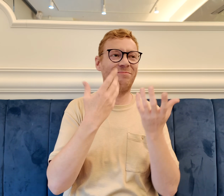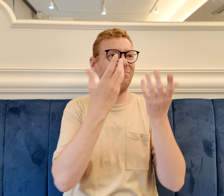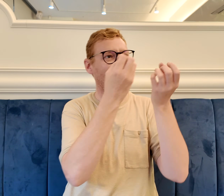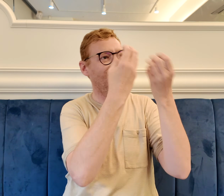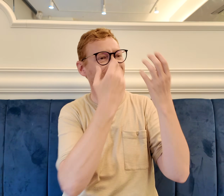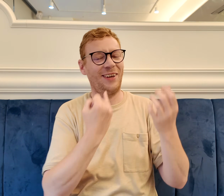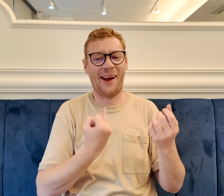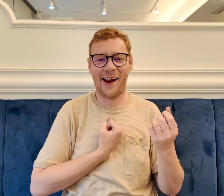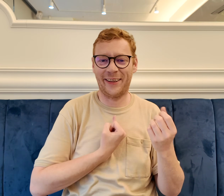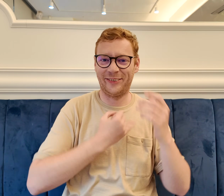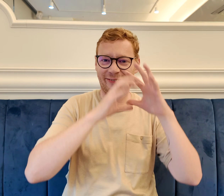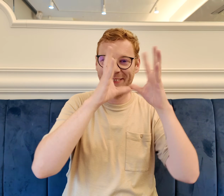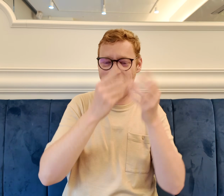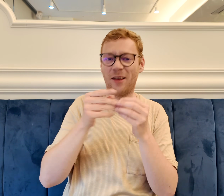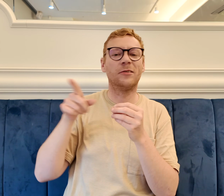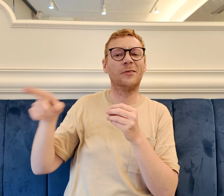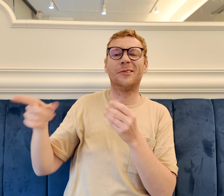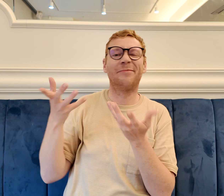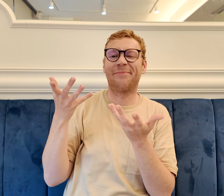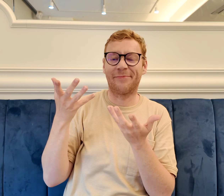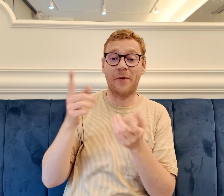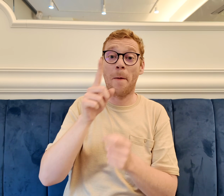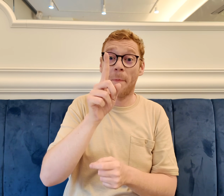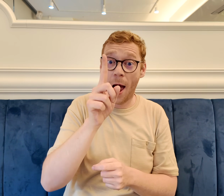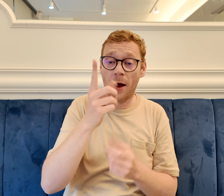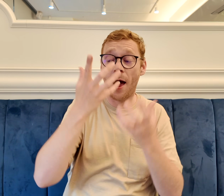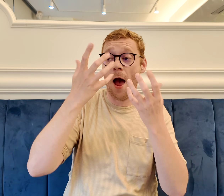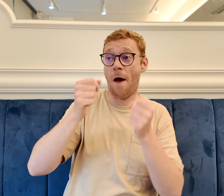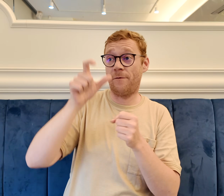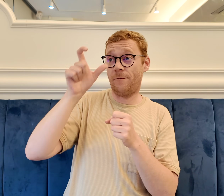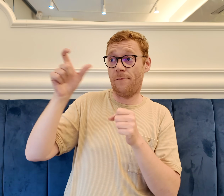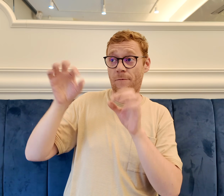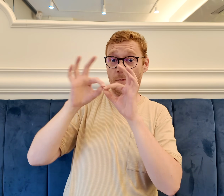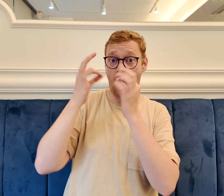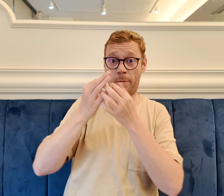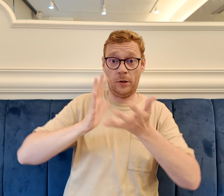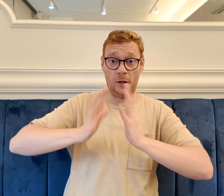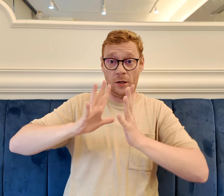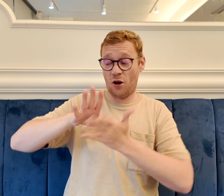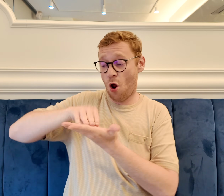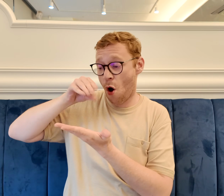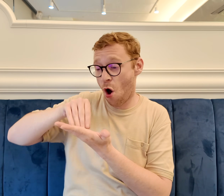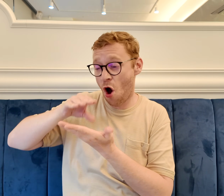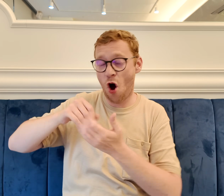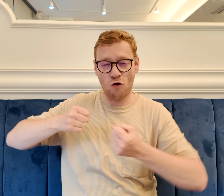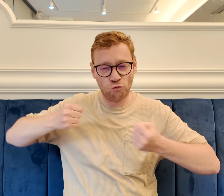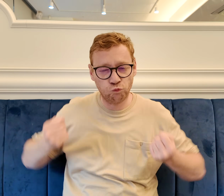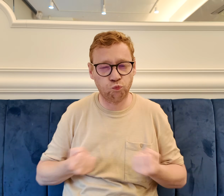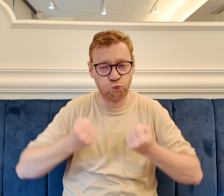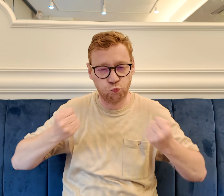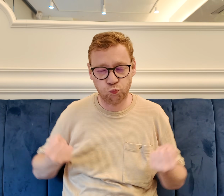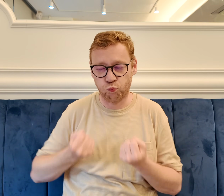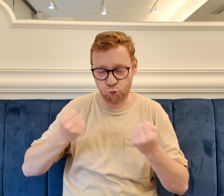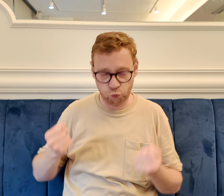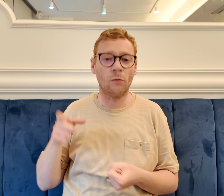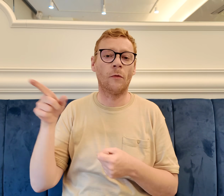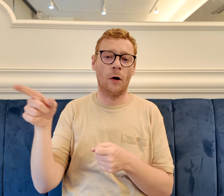They become much more stable, and their identity becomes clearer. If the family learns sign language and supports the deaf,